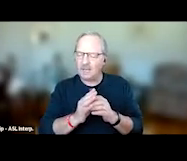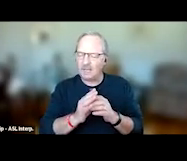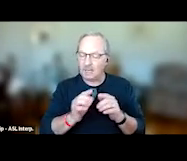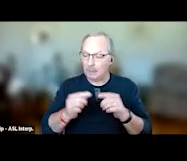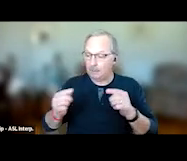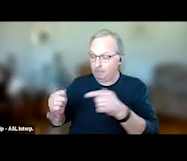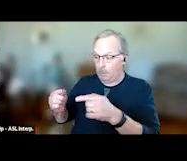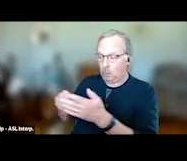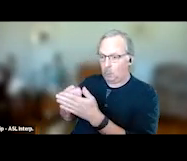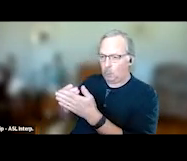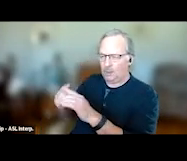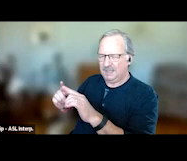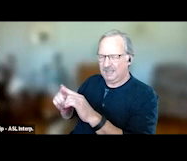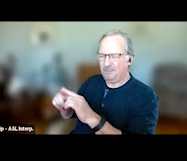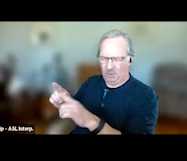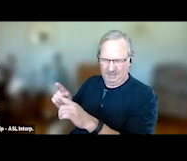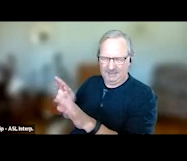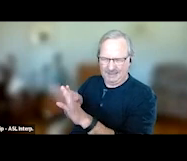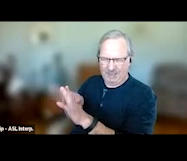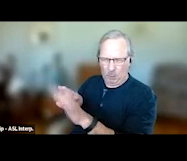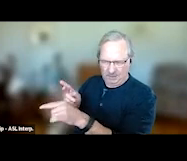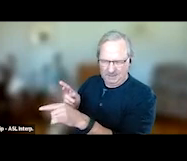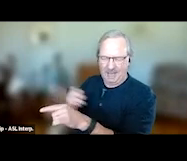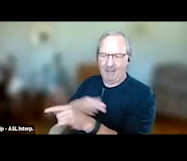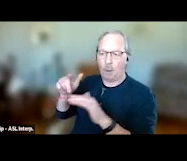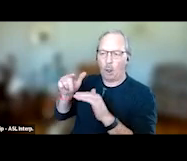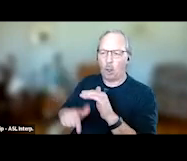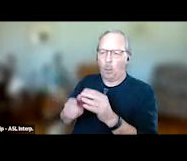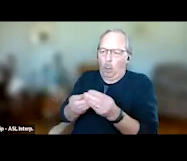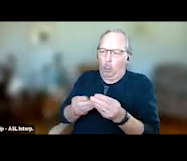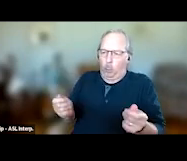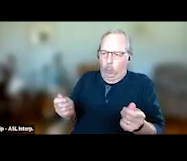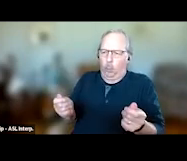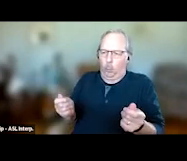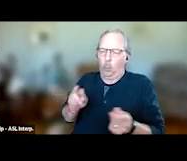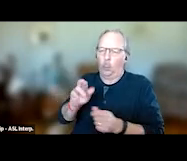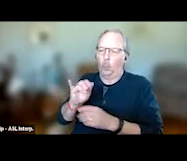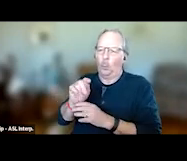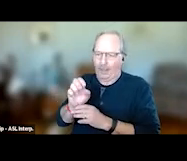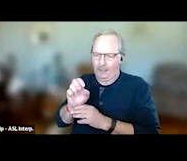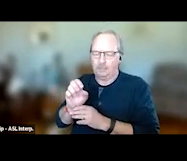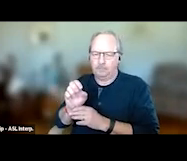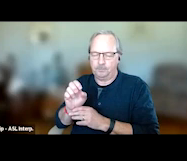with psychosis tend to have lower recovery rates. But despite that, as you see here,